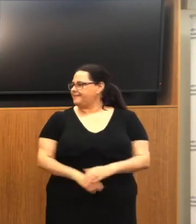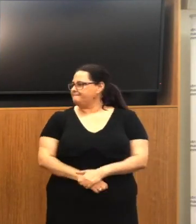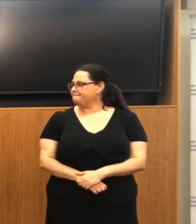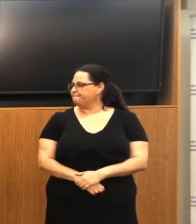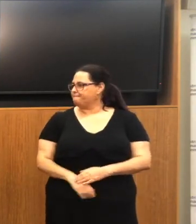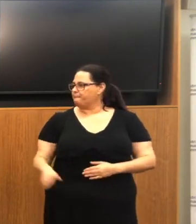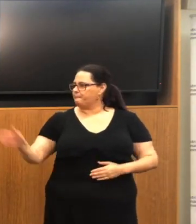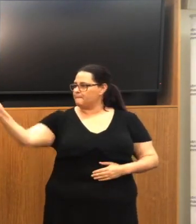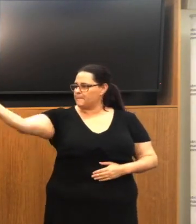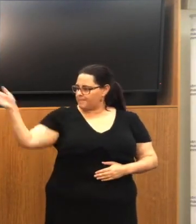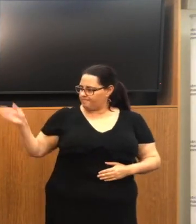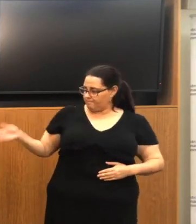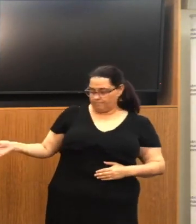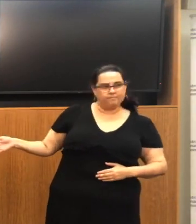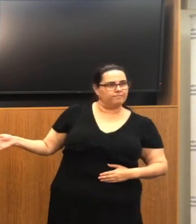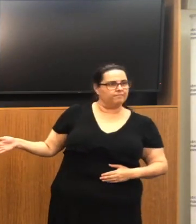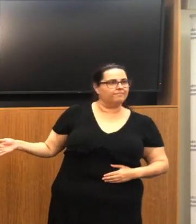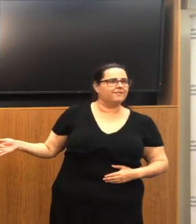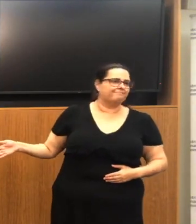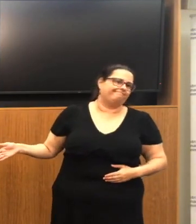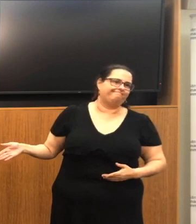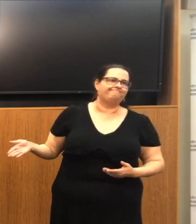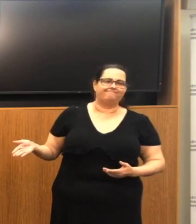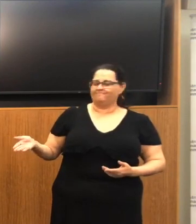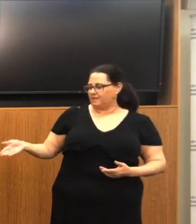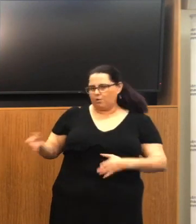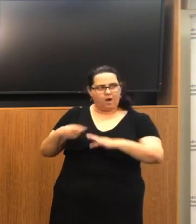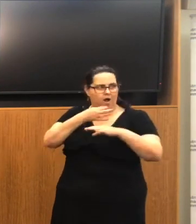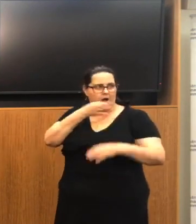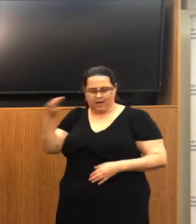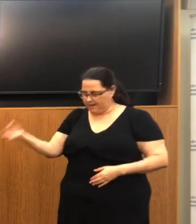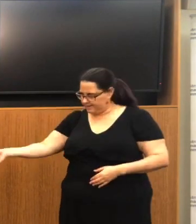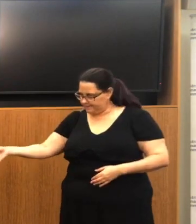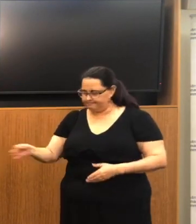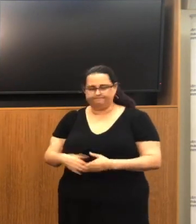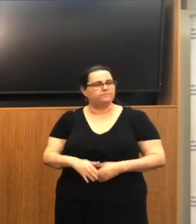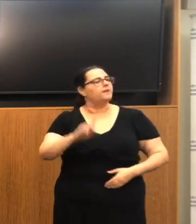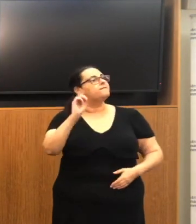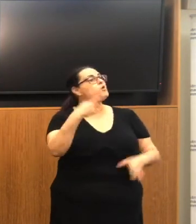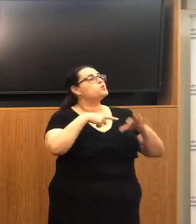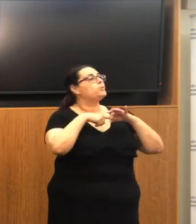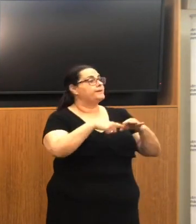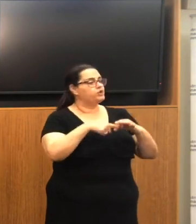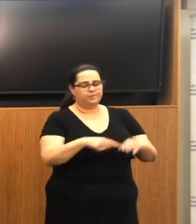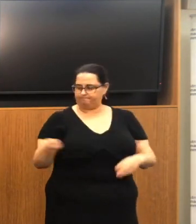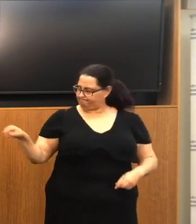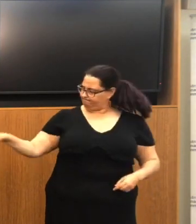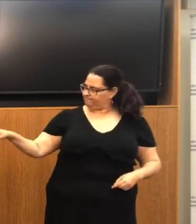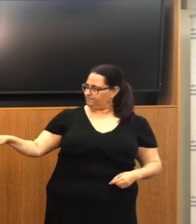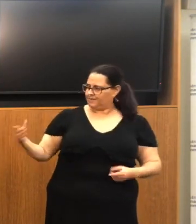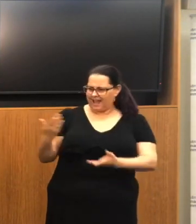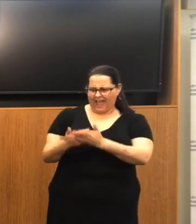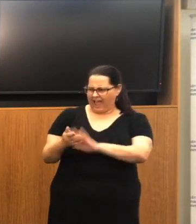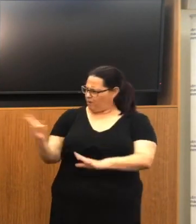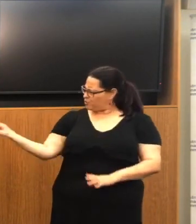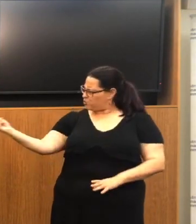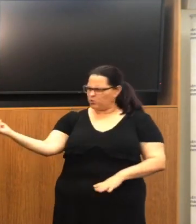I'm gonna ask you a couple of questions now, Shantha. My first question is, how did you two come to work together?